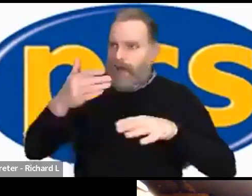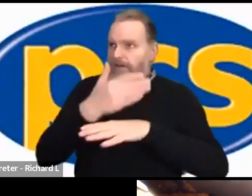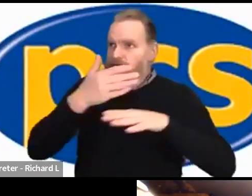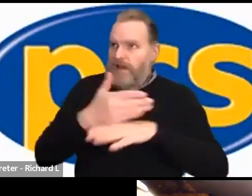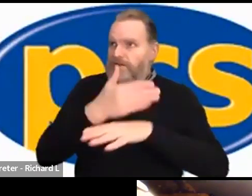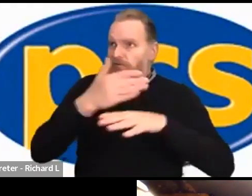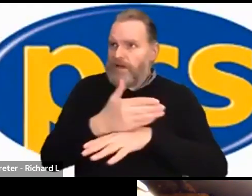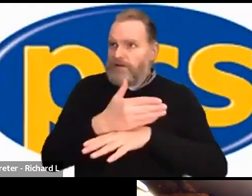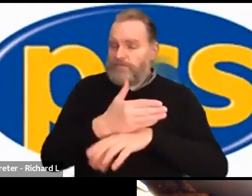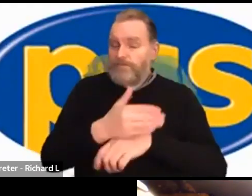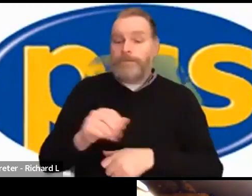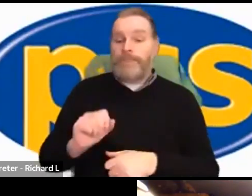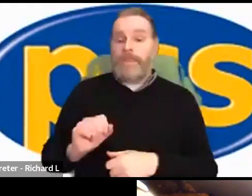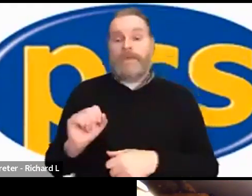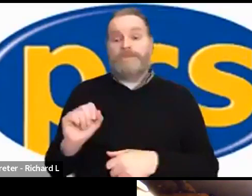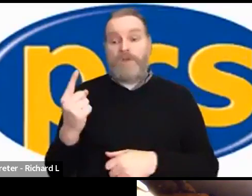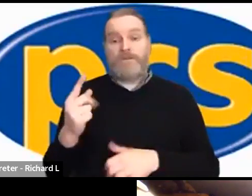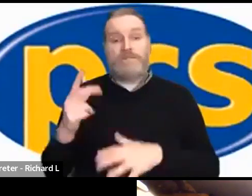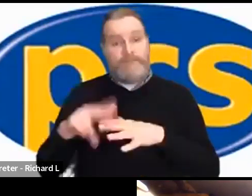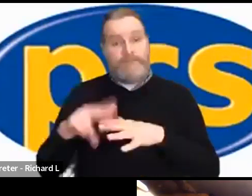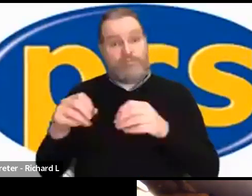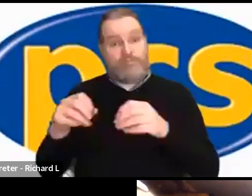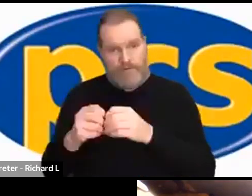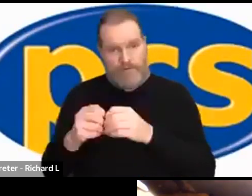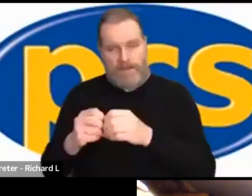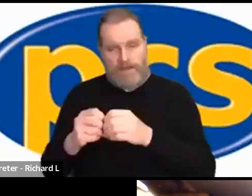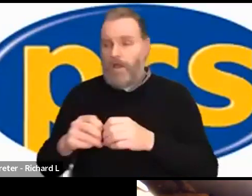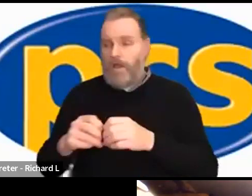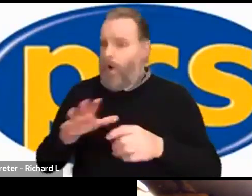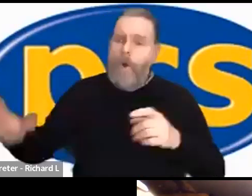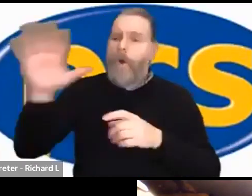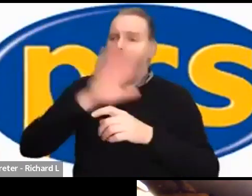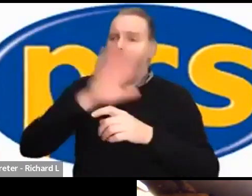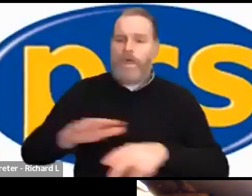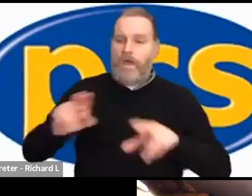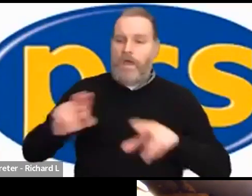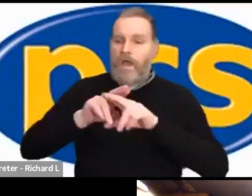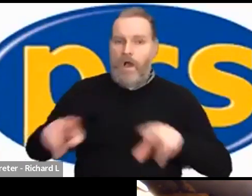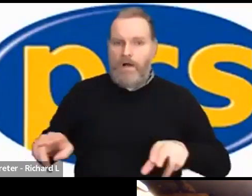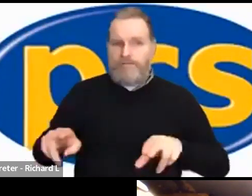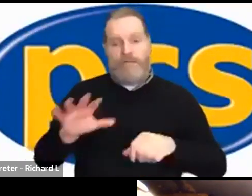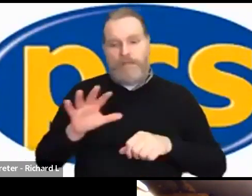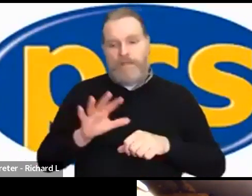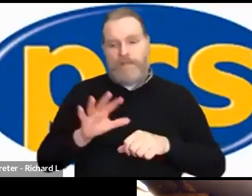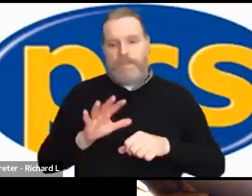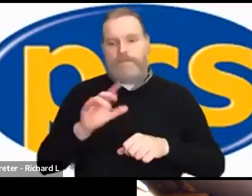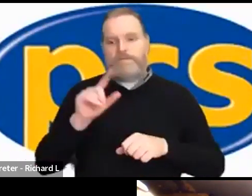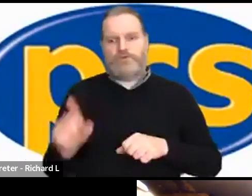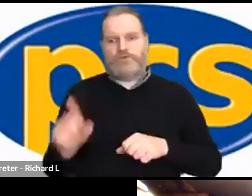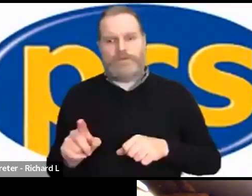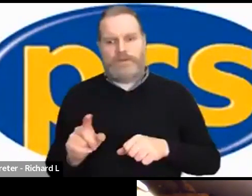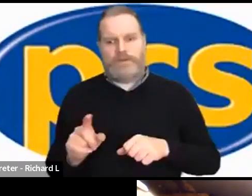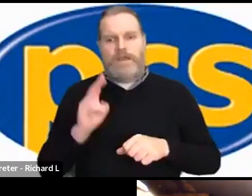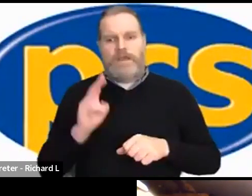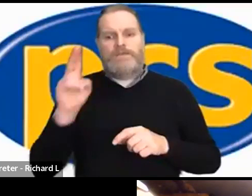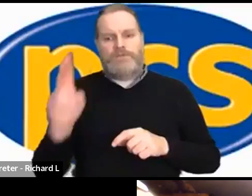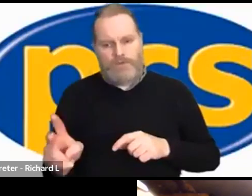building, and it's important to say that after the first of February we will be announcing week by week by week some real